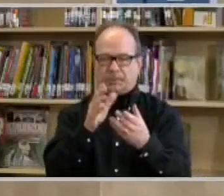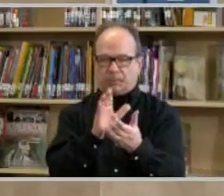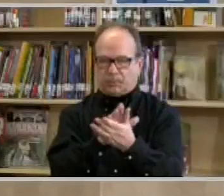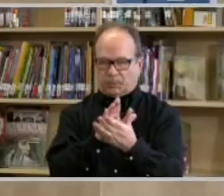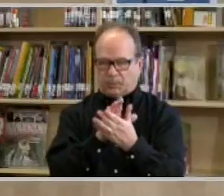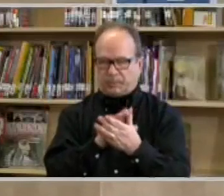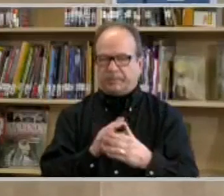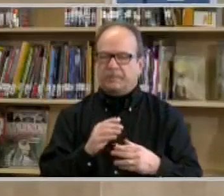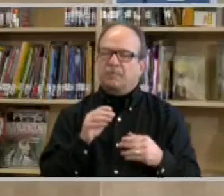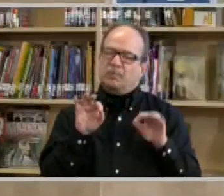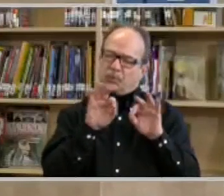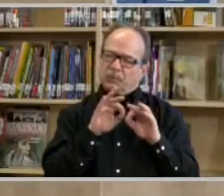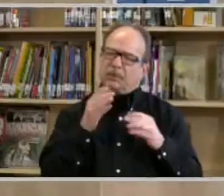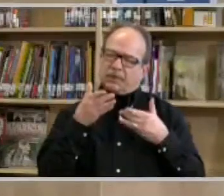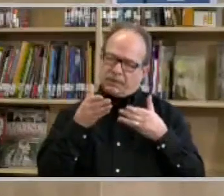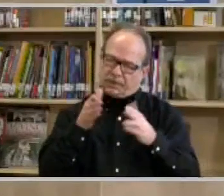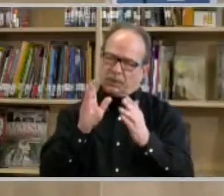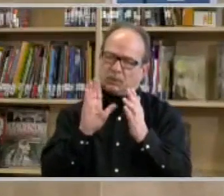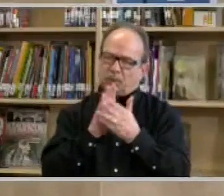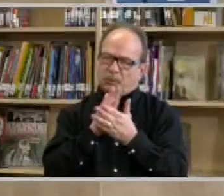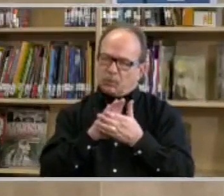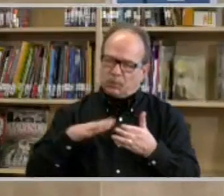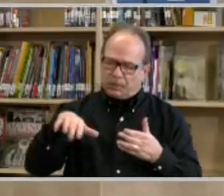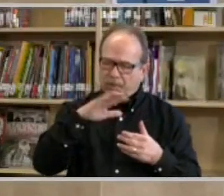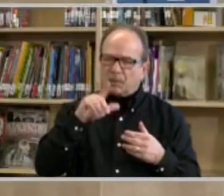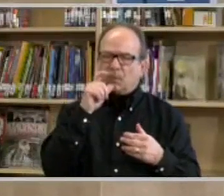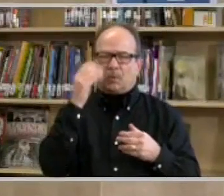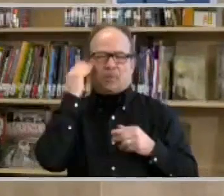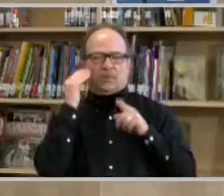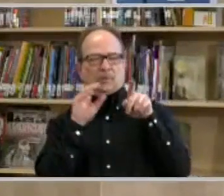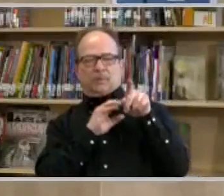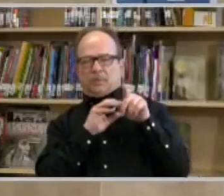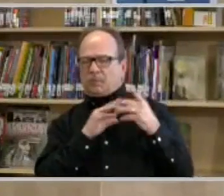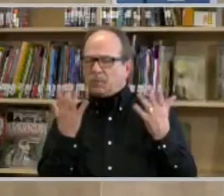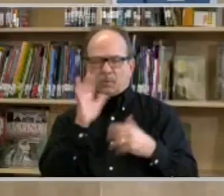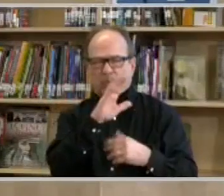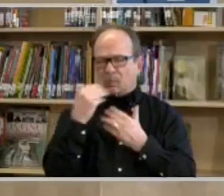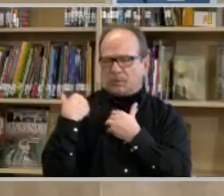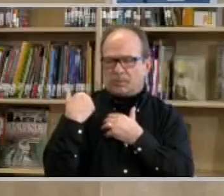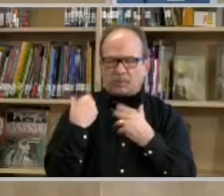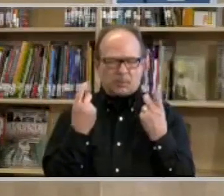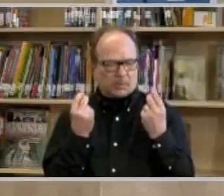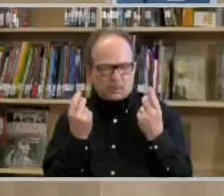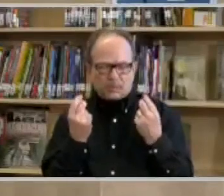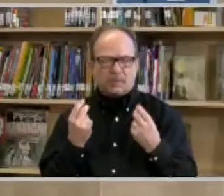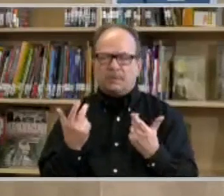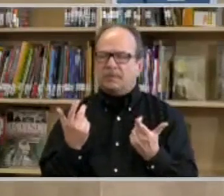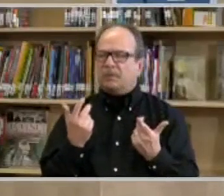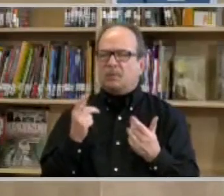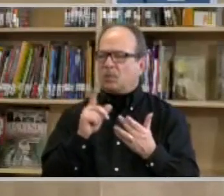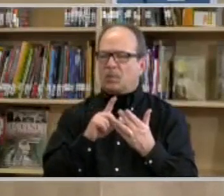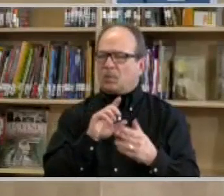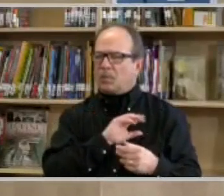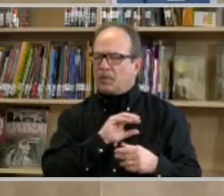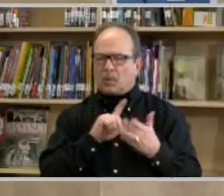TO THE SCHOOLS AND LETTING THE SCHOOLS KNOW WHAT IT IS THAT THEY DO AS POLICEMEN, WHAT IS